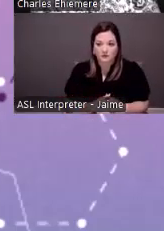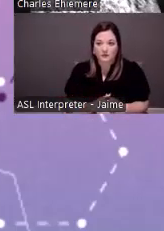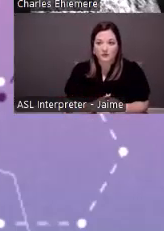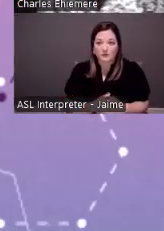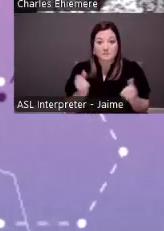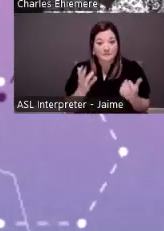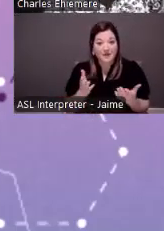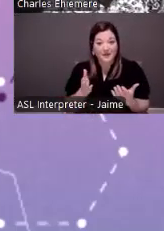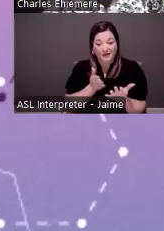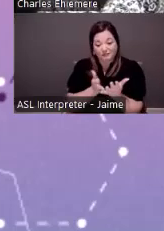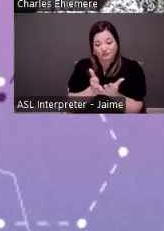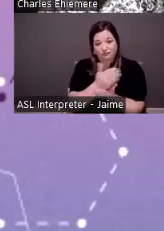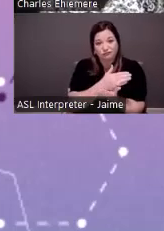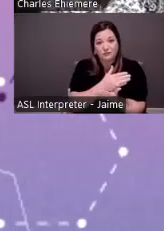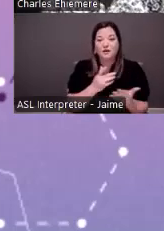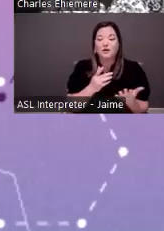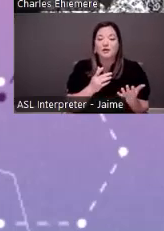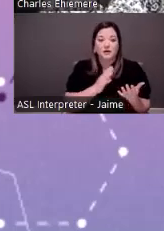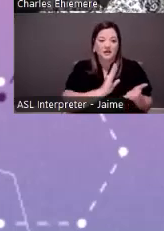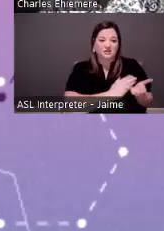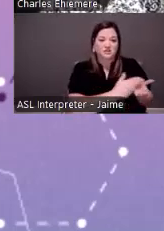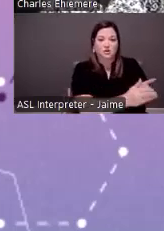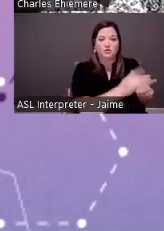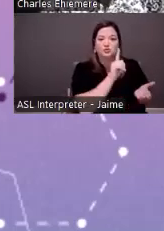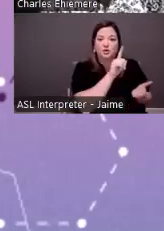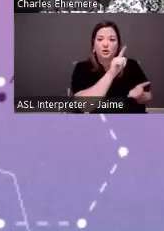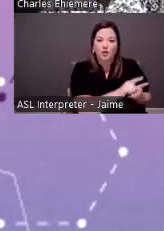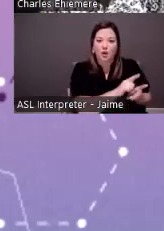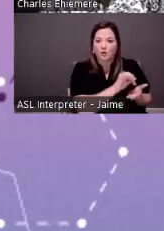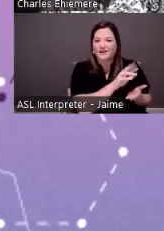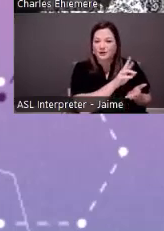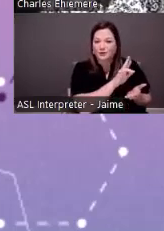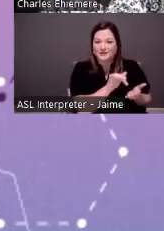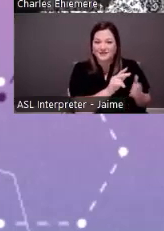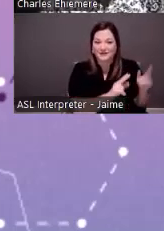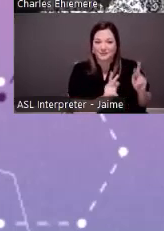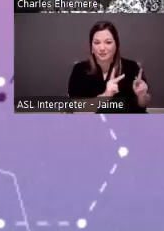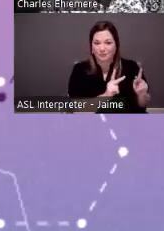From what has been done, you see there are some interventions